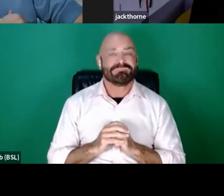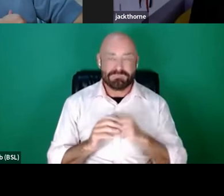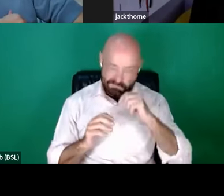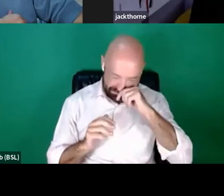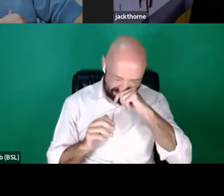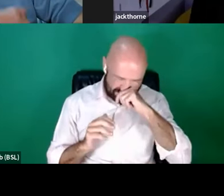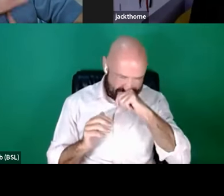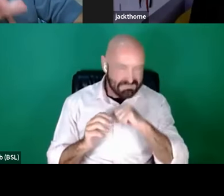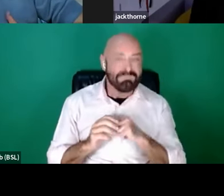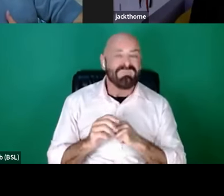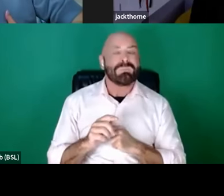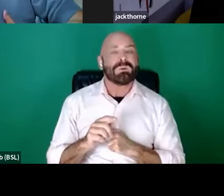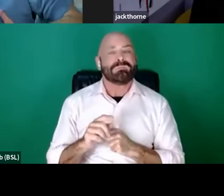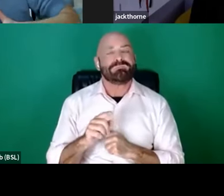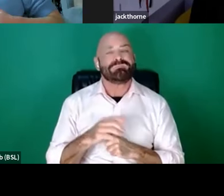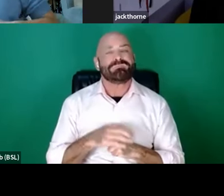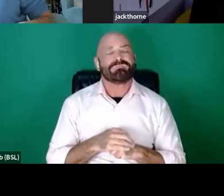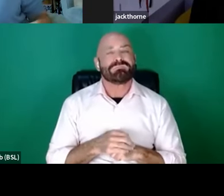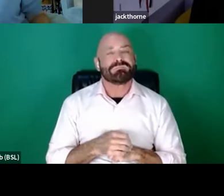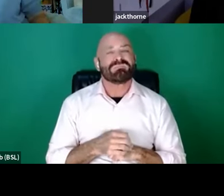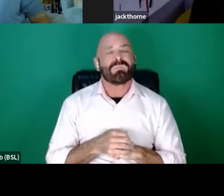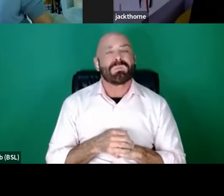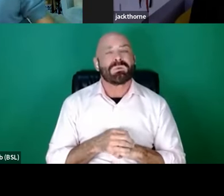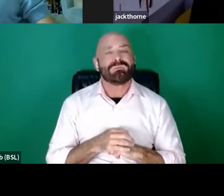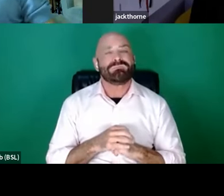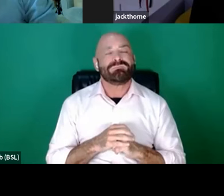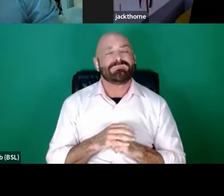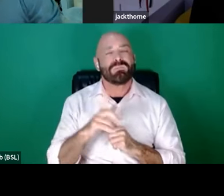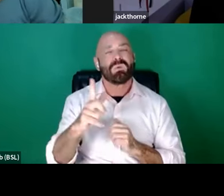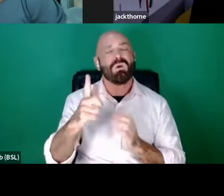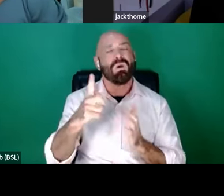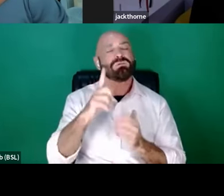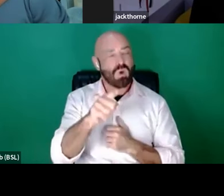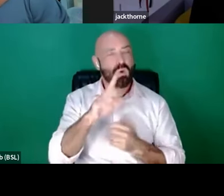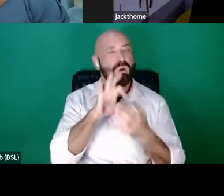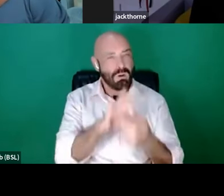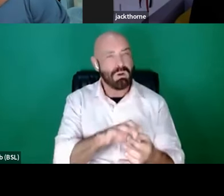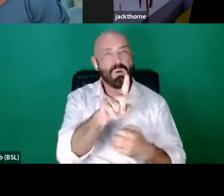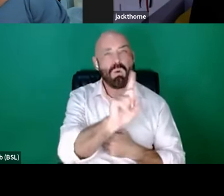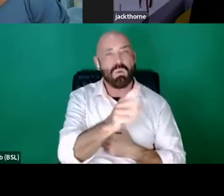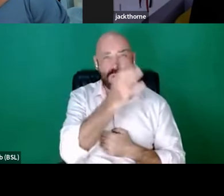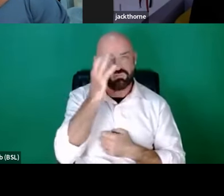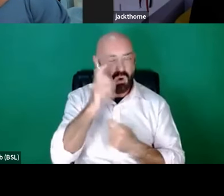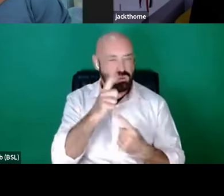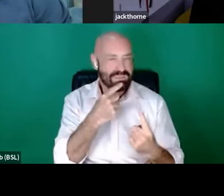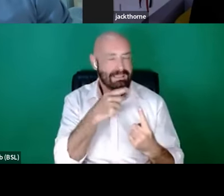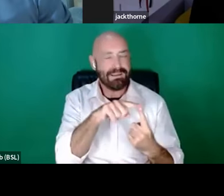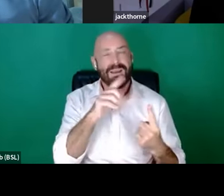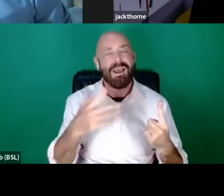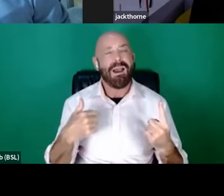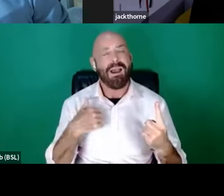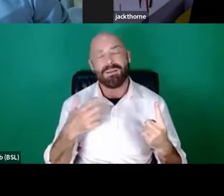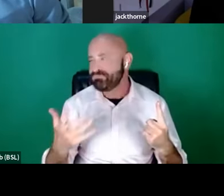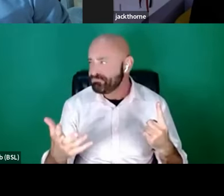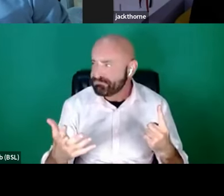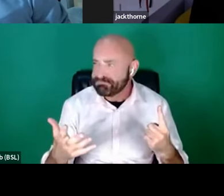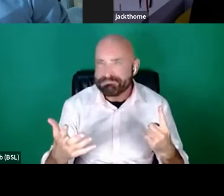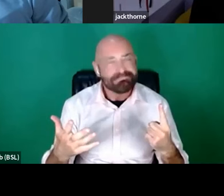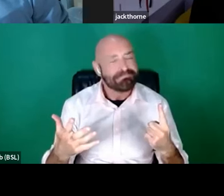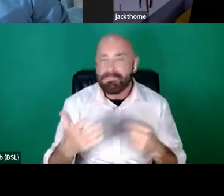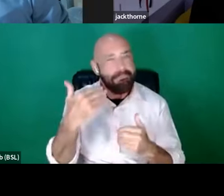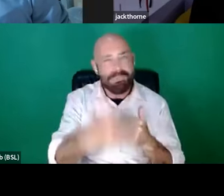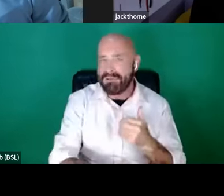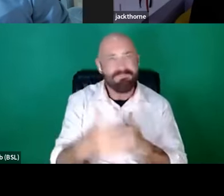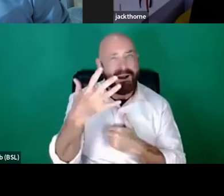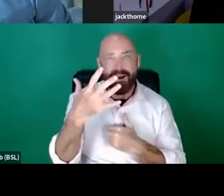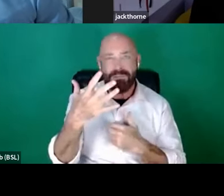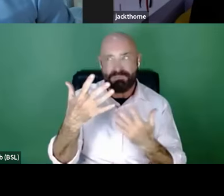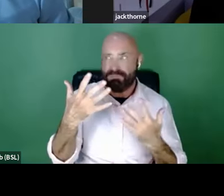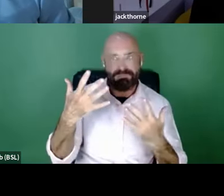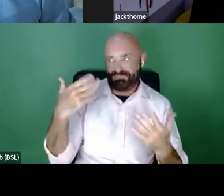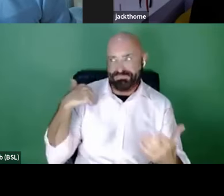I think just building on what Rose said. We've never had disabled prominent figures shown